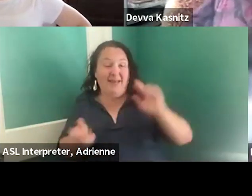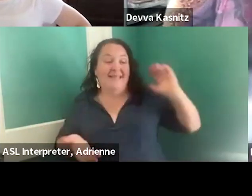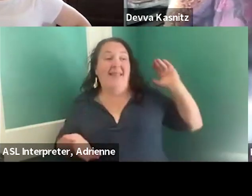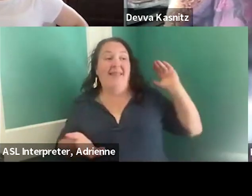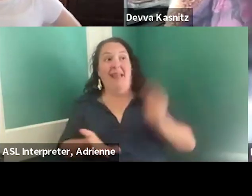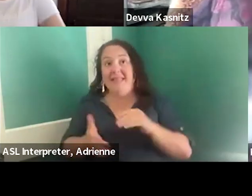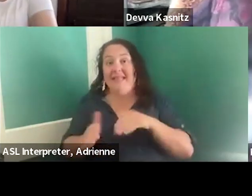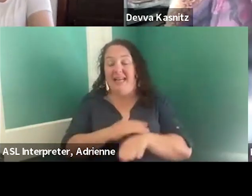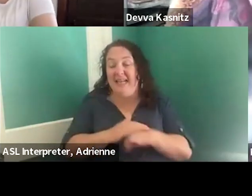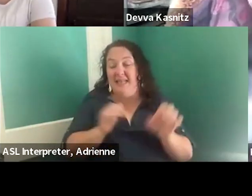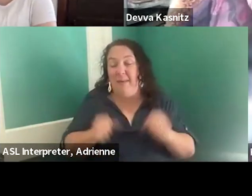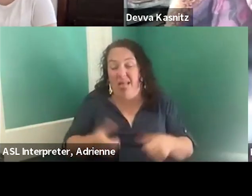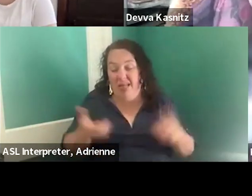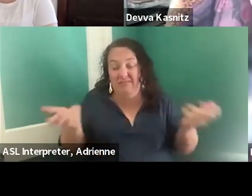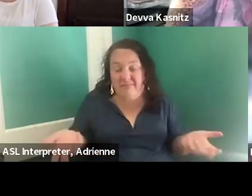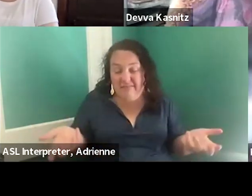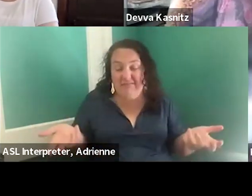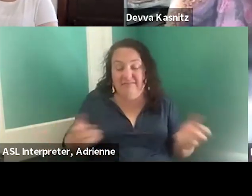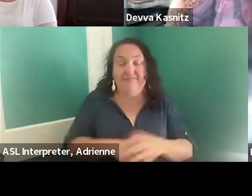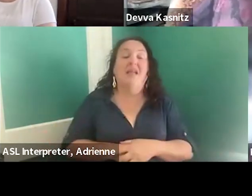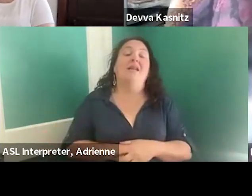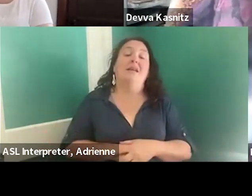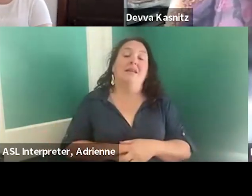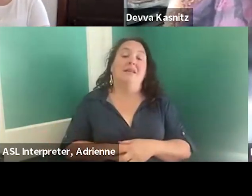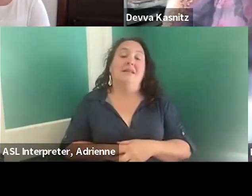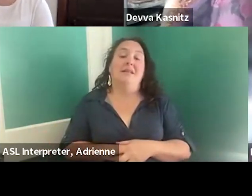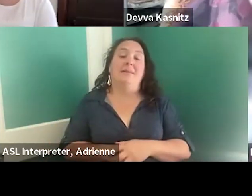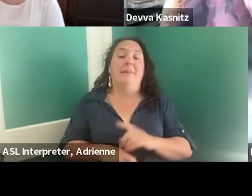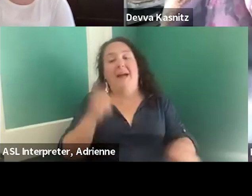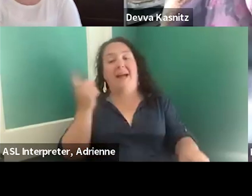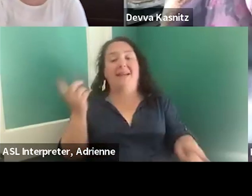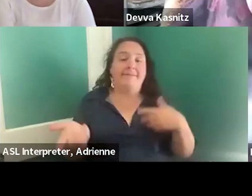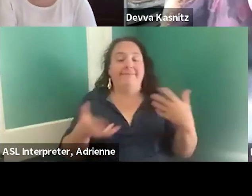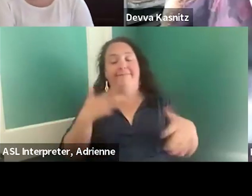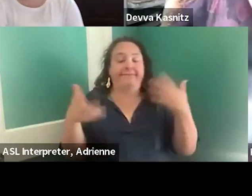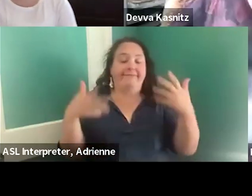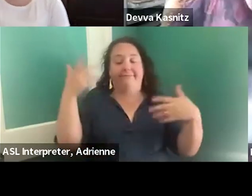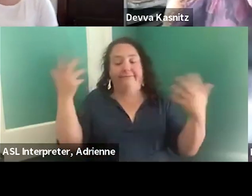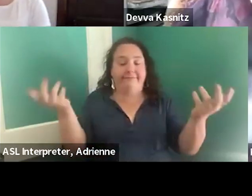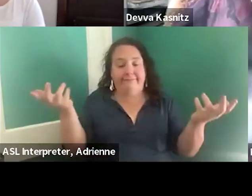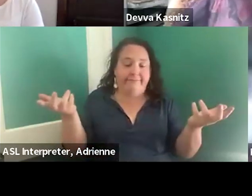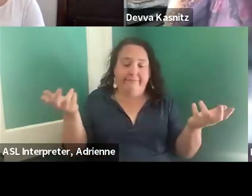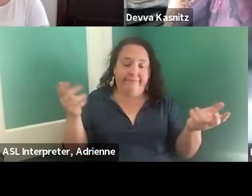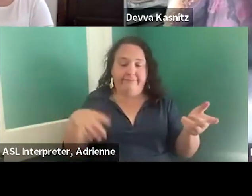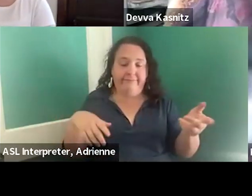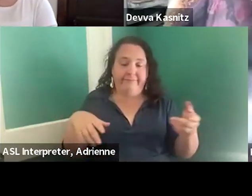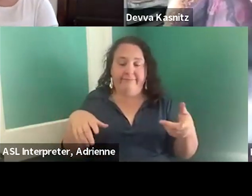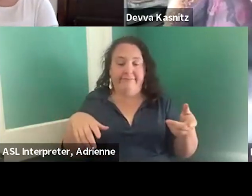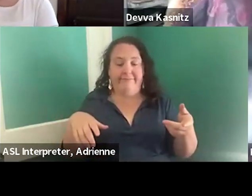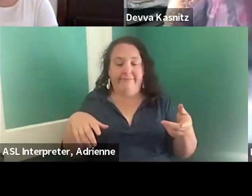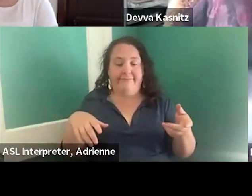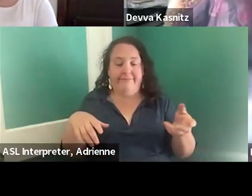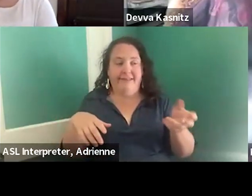to navigate this. But it goes with a majority of disabled people.